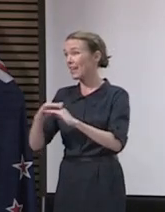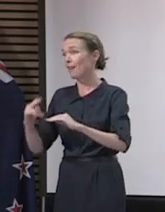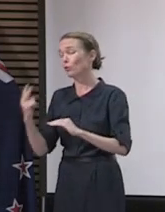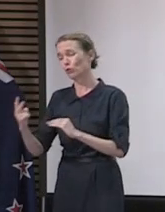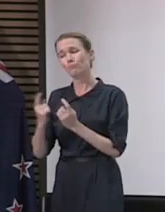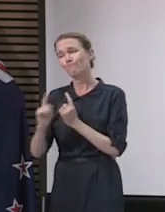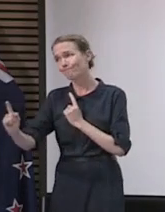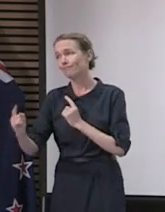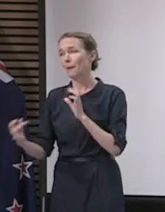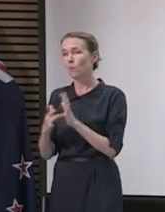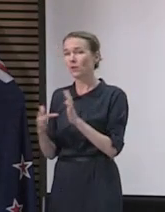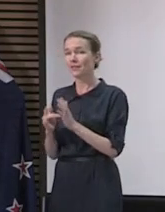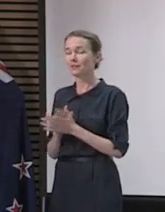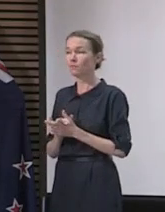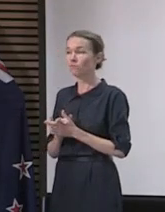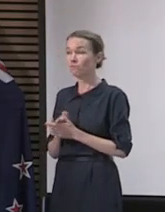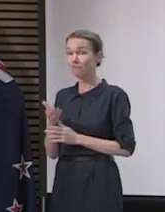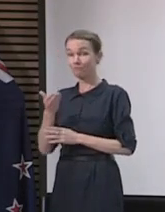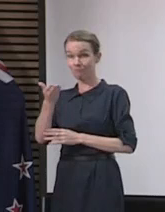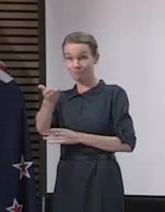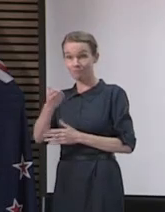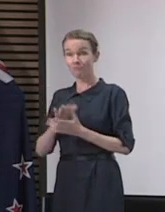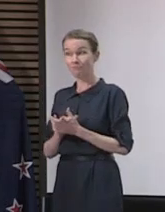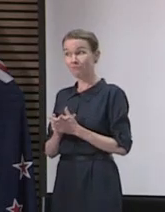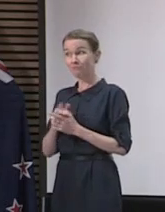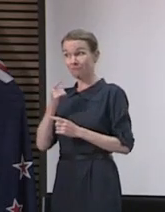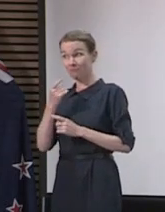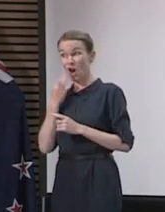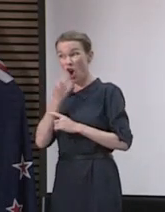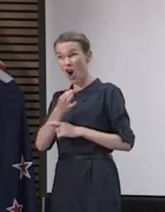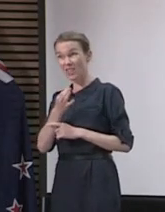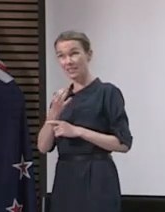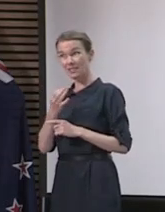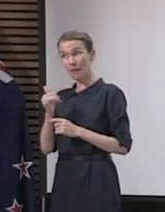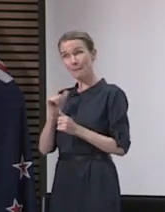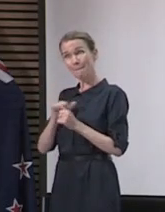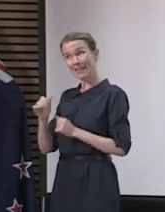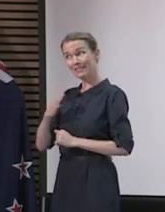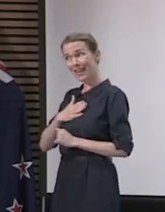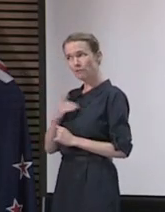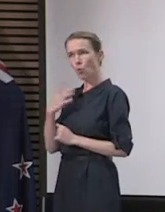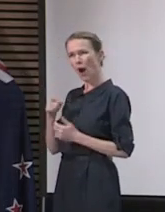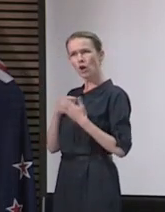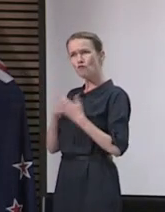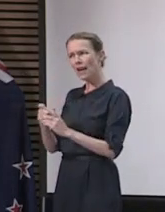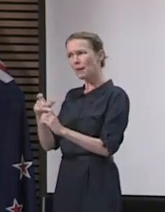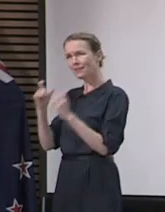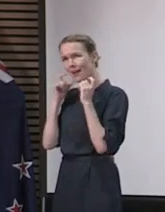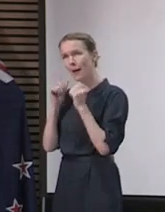maintain all the way through these alert levels. Isn't it wise we err on the side of caution while evidence is still being